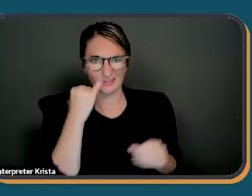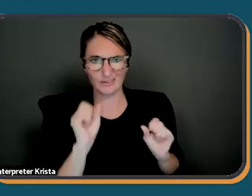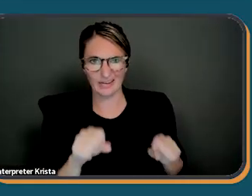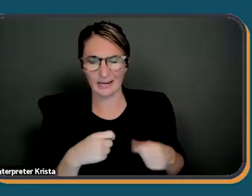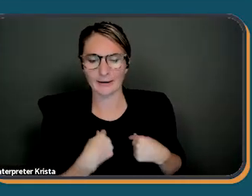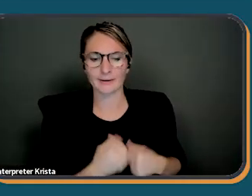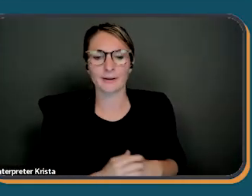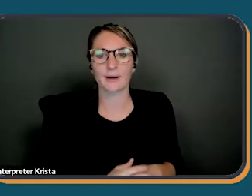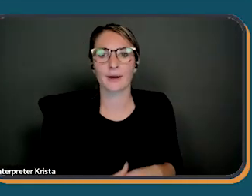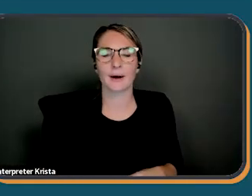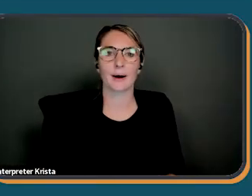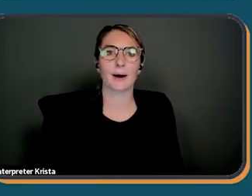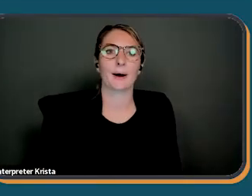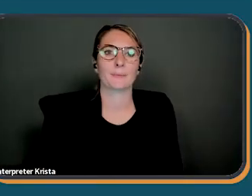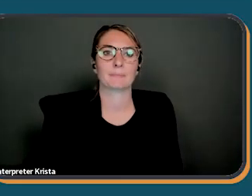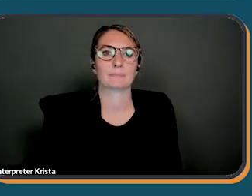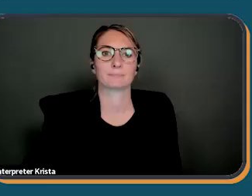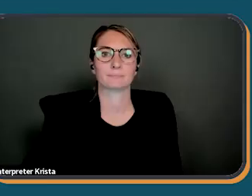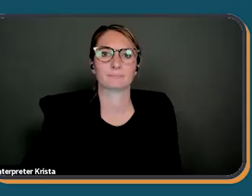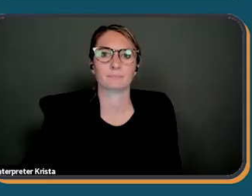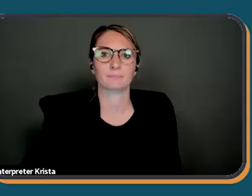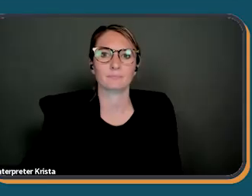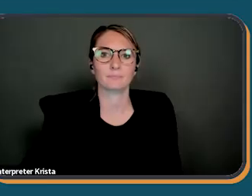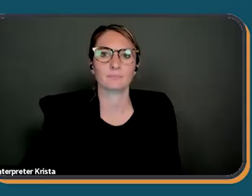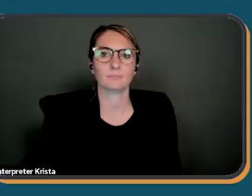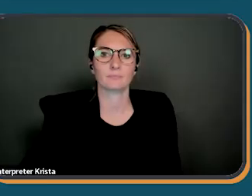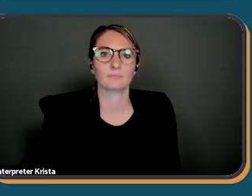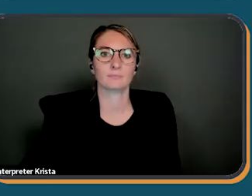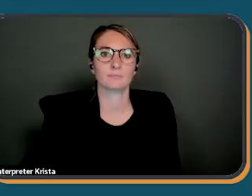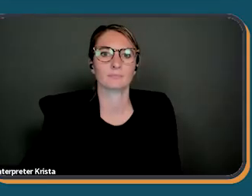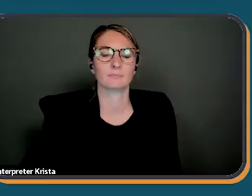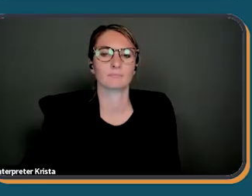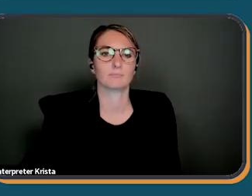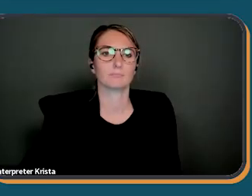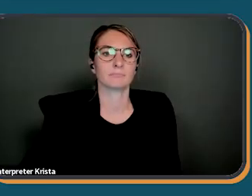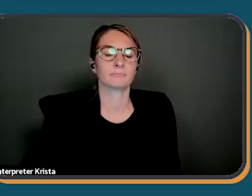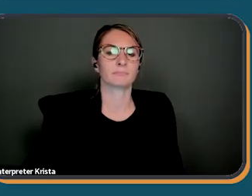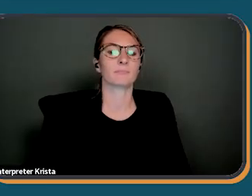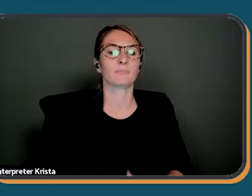Latisha Brown: -- conversation? In this conversation